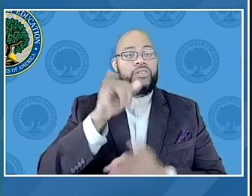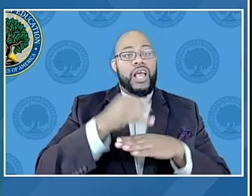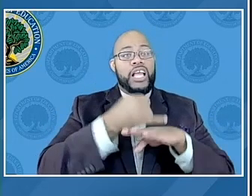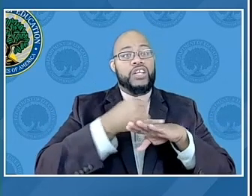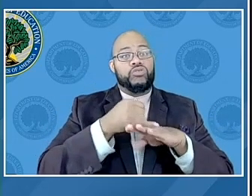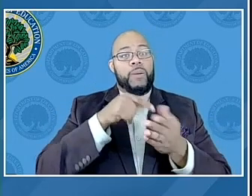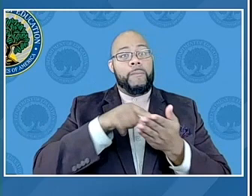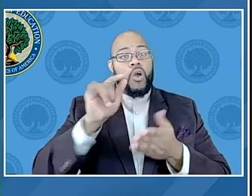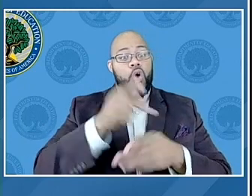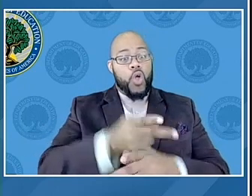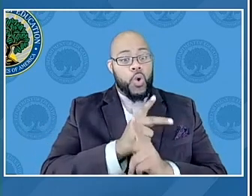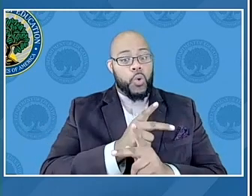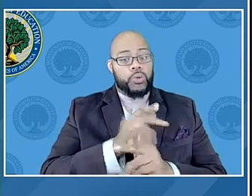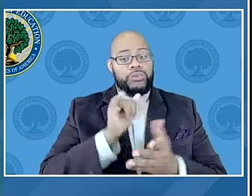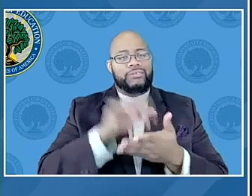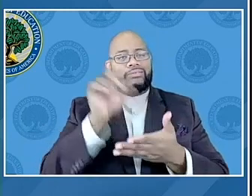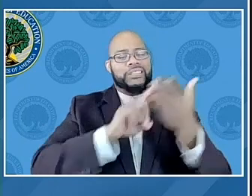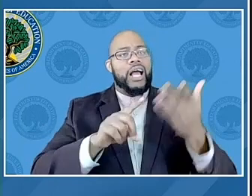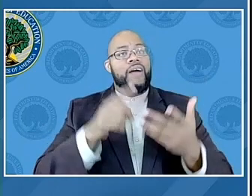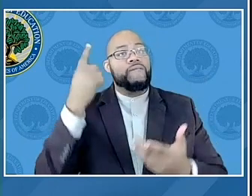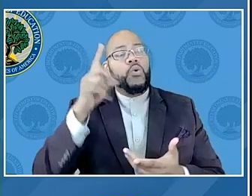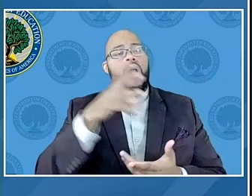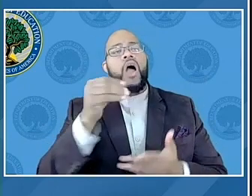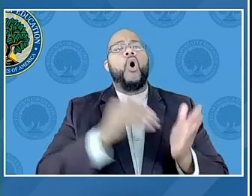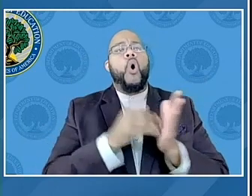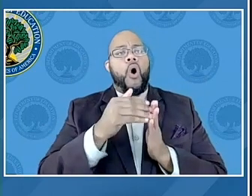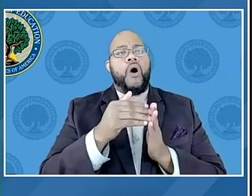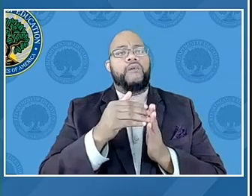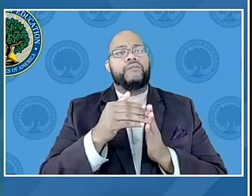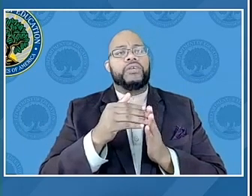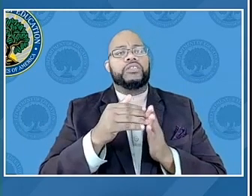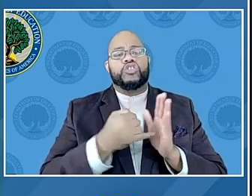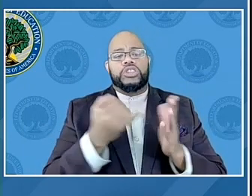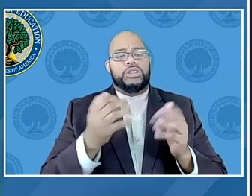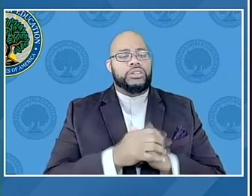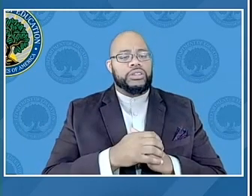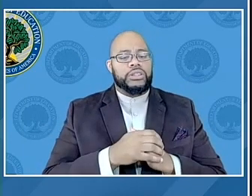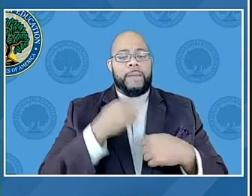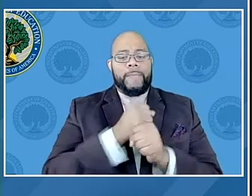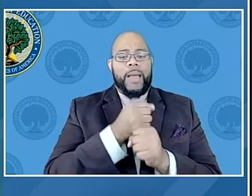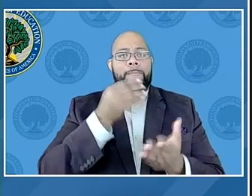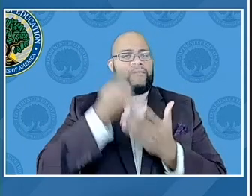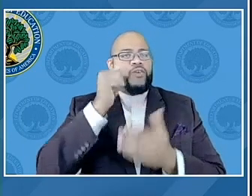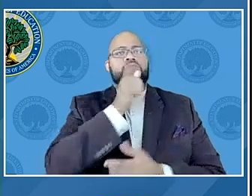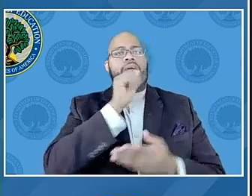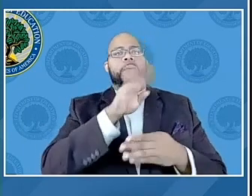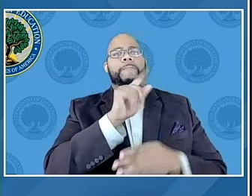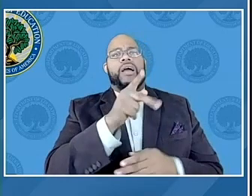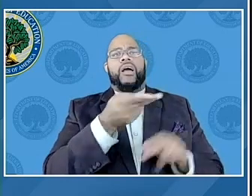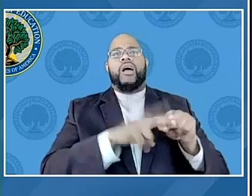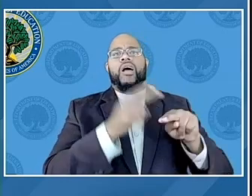was designed to and often does just make money for private banks that have really nothing to do with the Department of